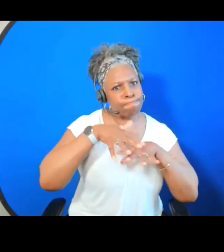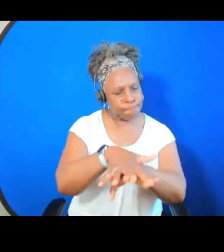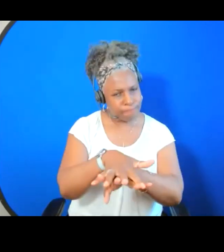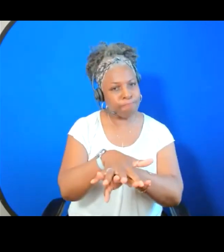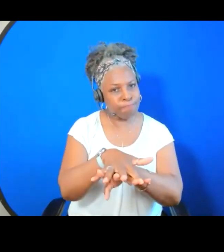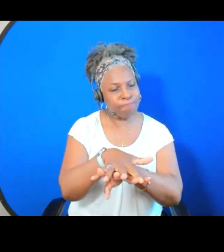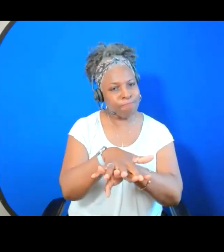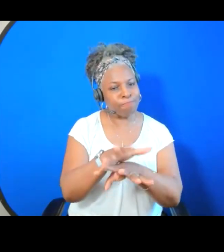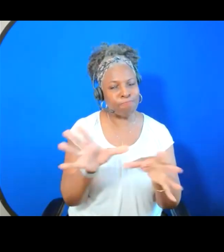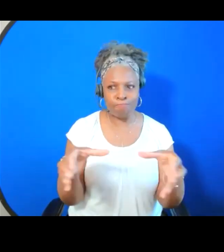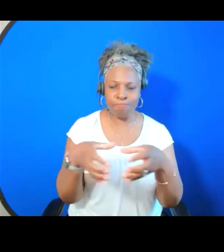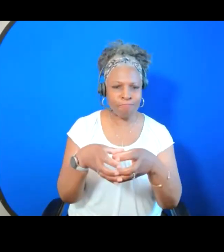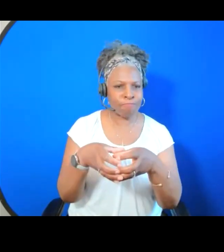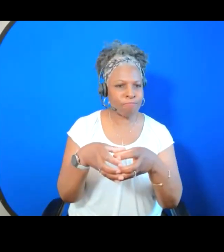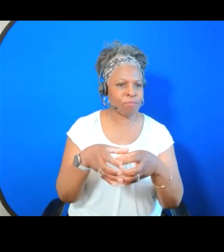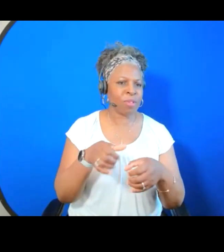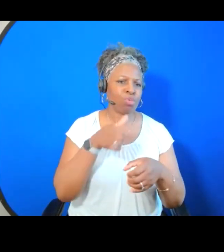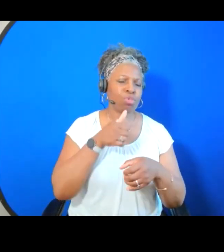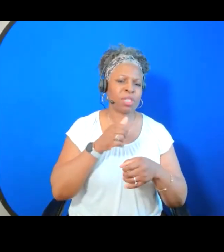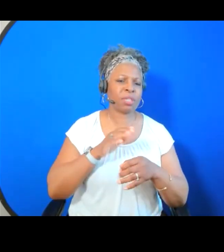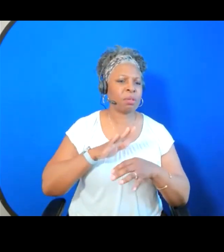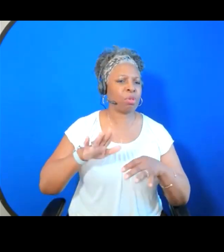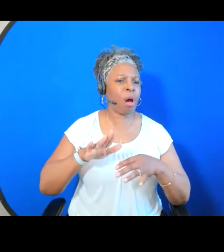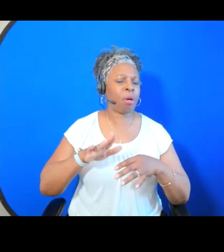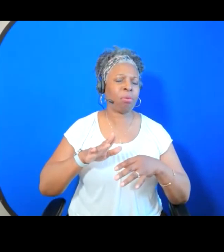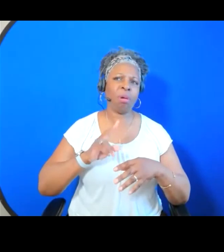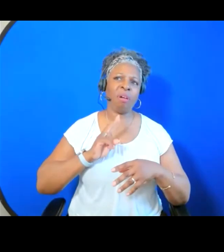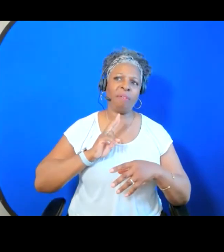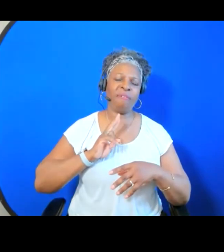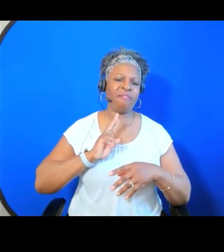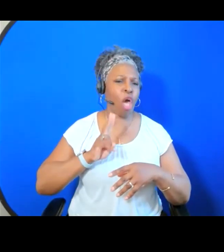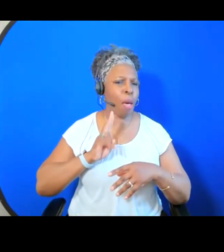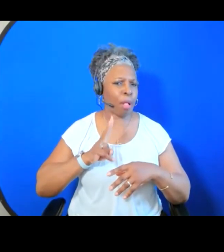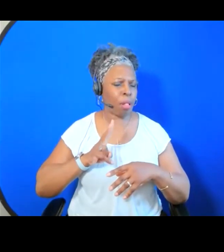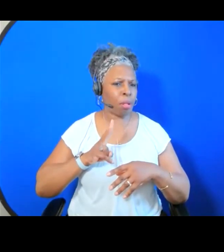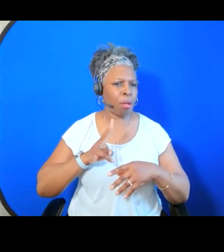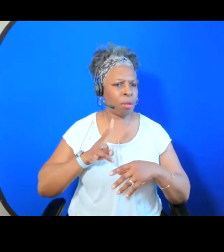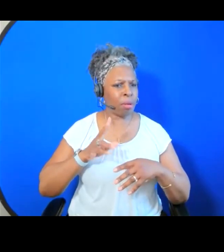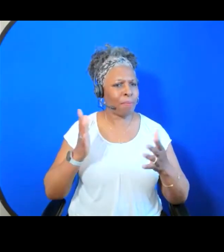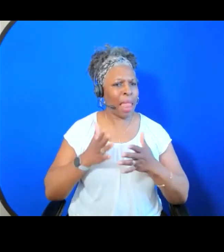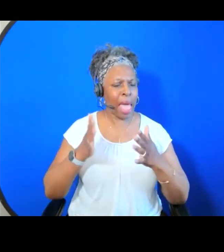He uses nonverbal play to encourage forms of dialogue, meditation, and the